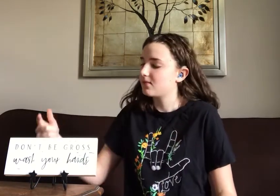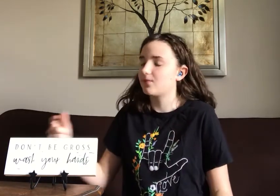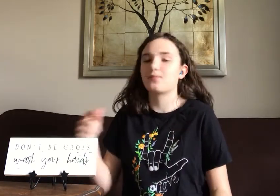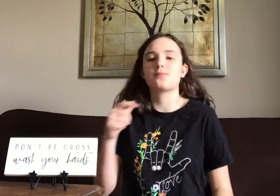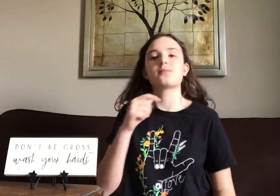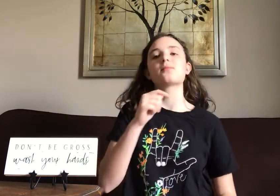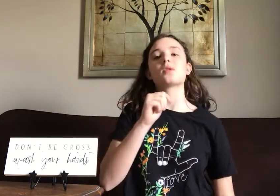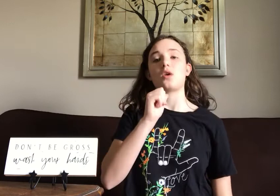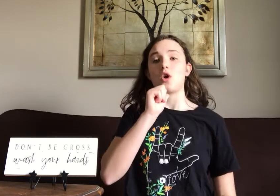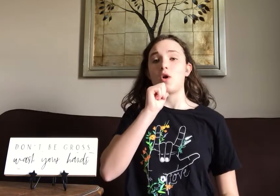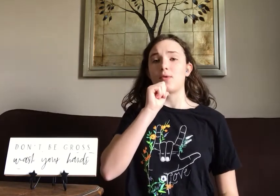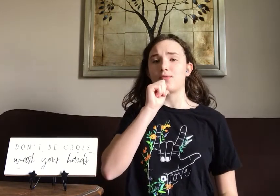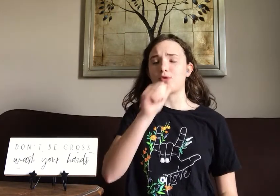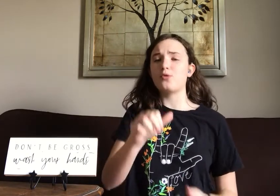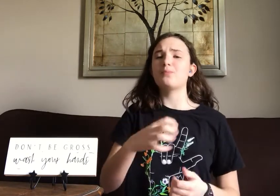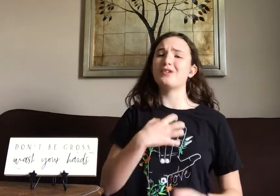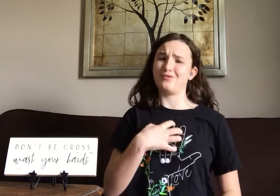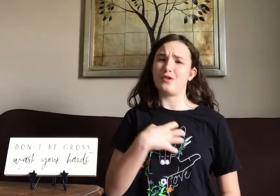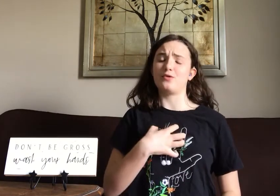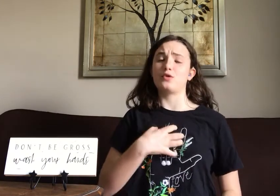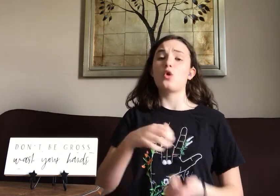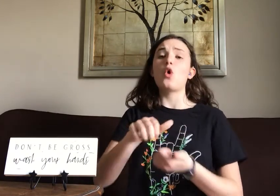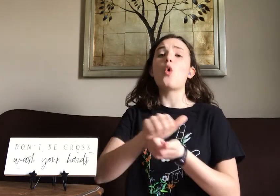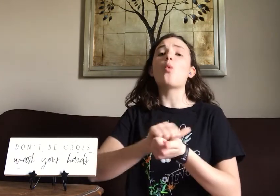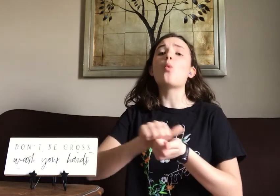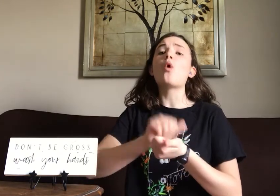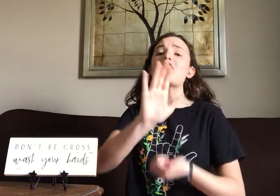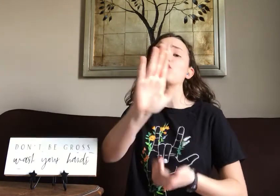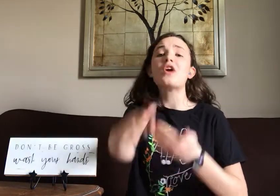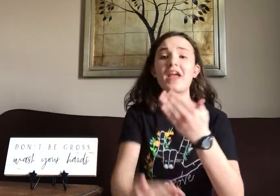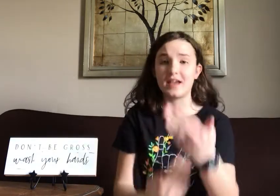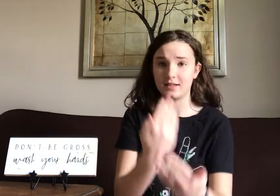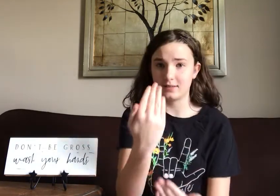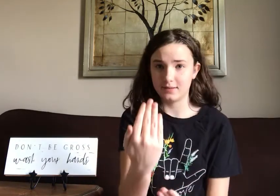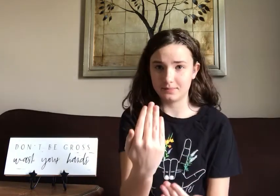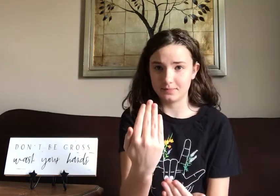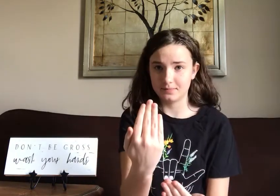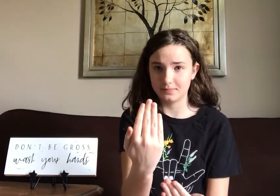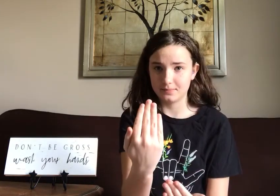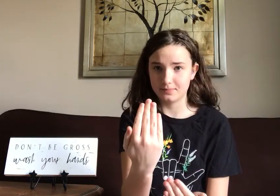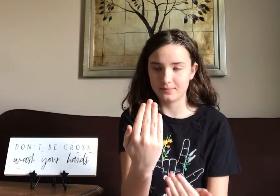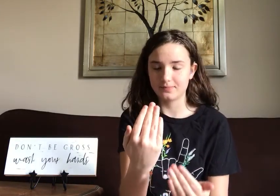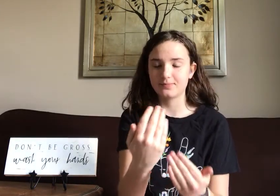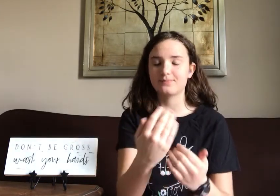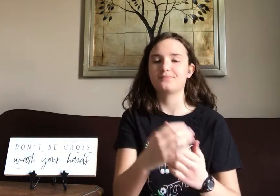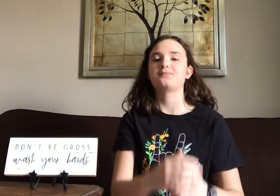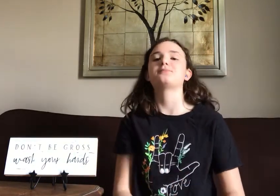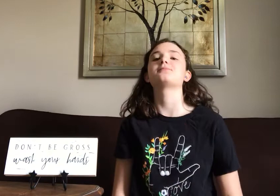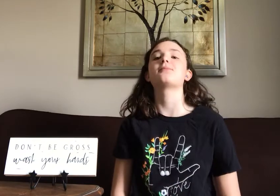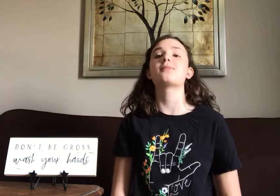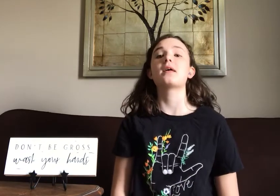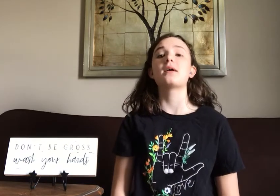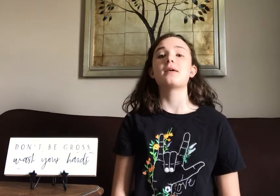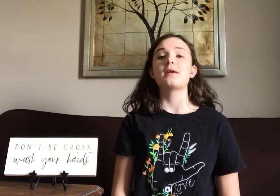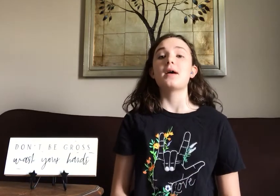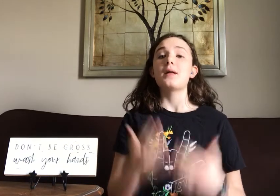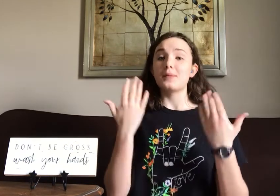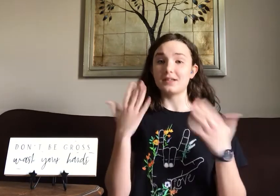Don’t be gross, wash your hands.